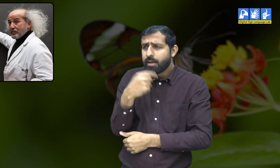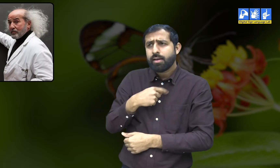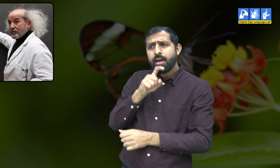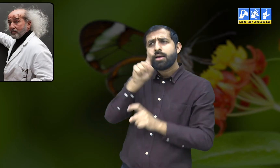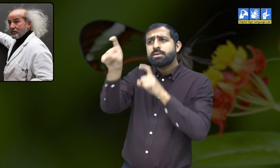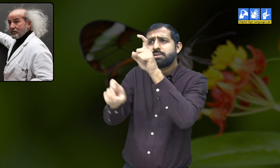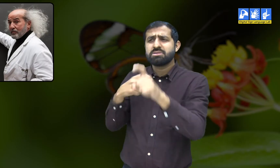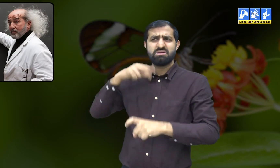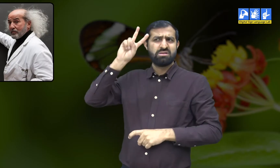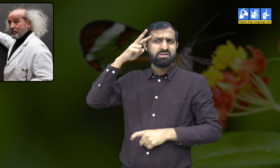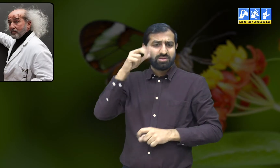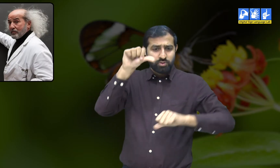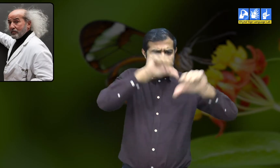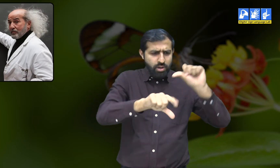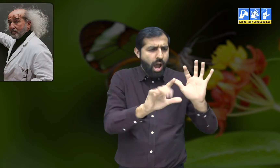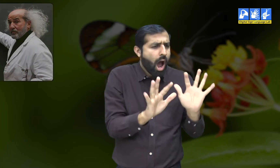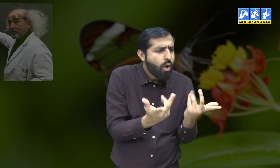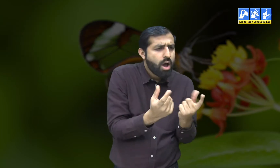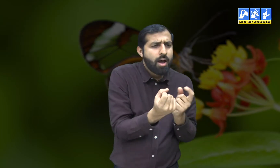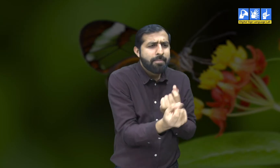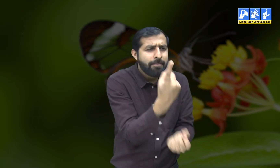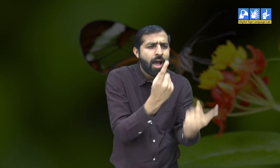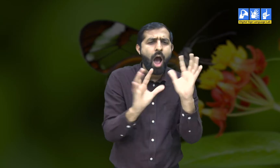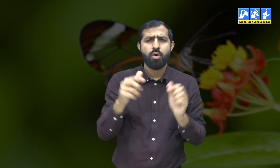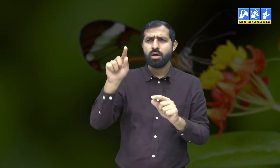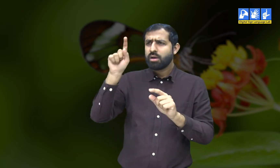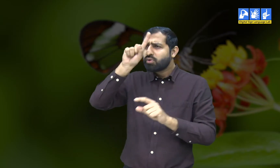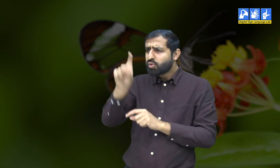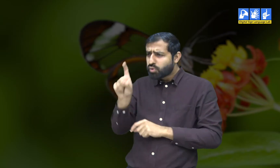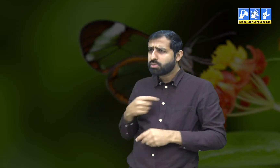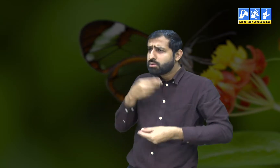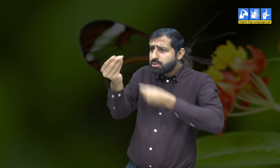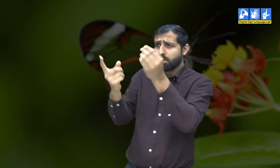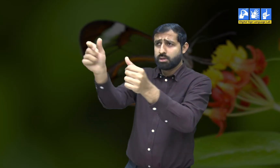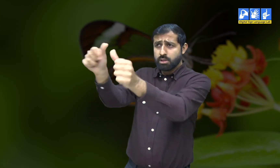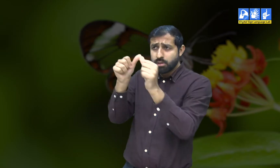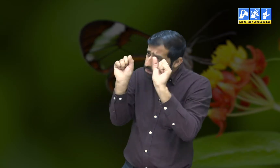to ask him for ideas to make projects and different experiments.